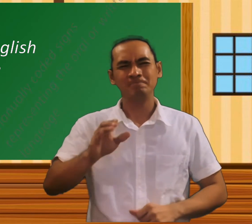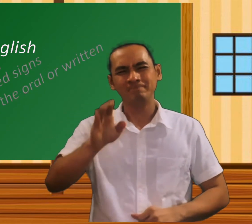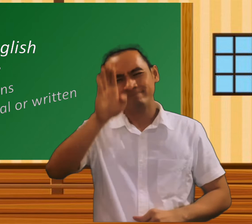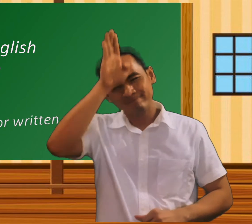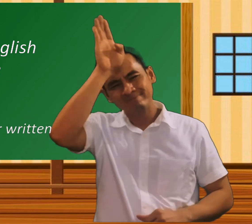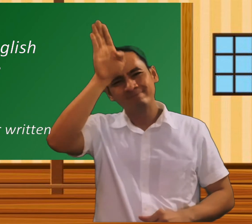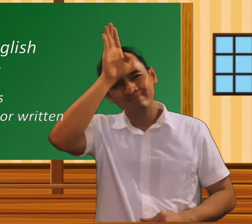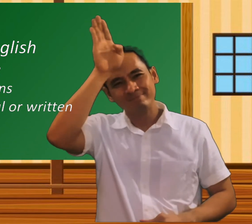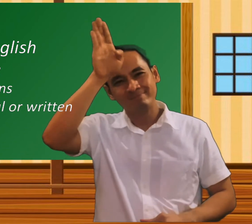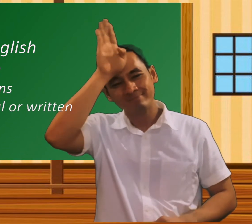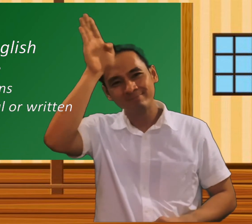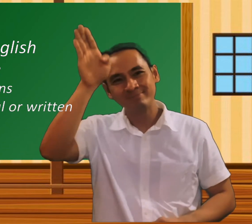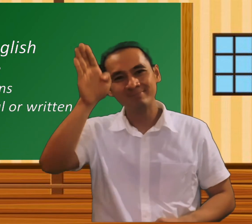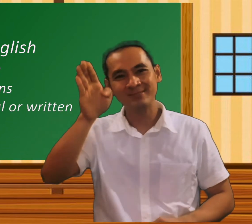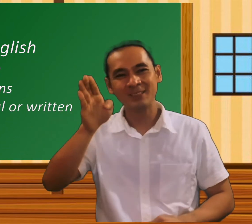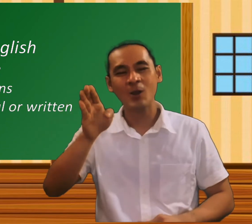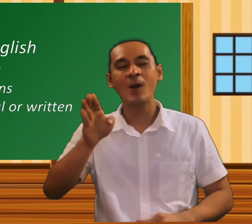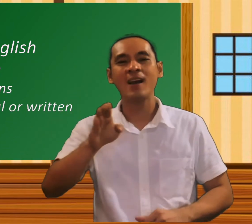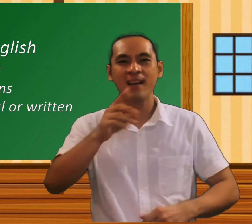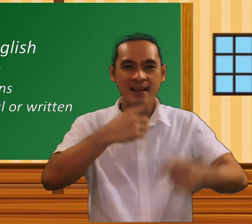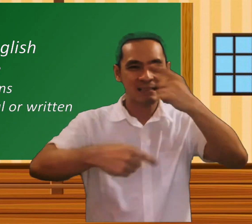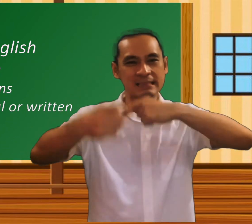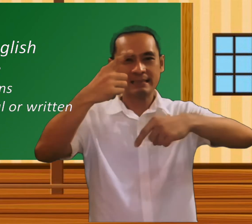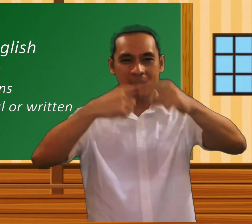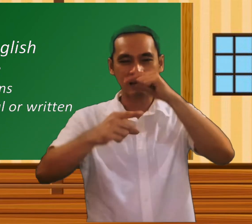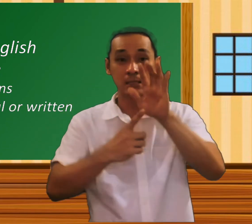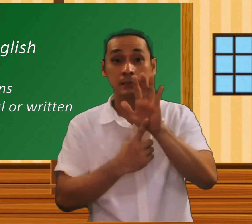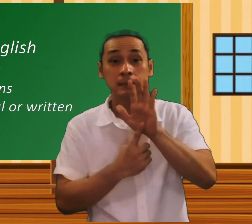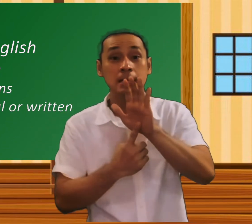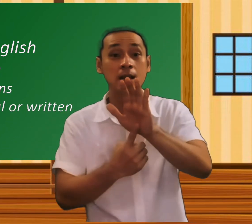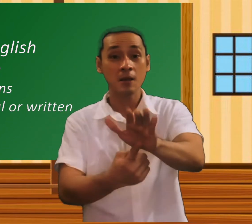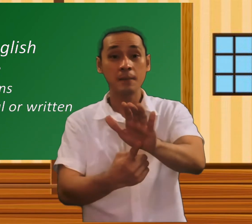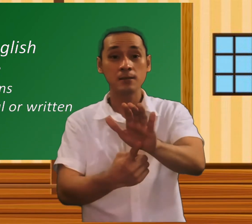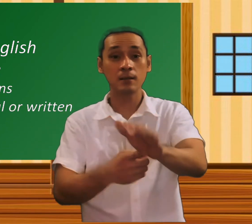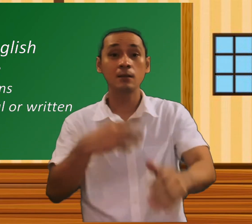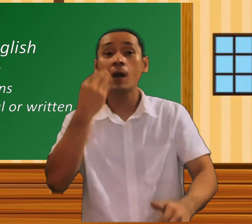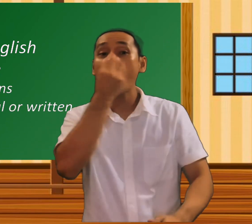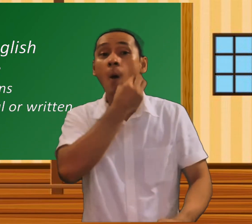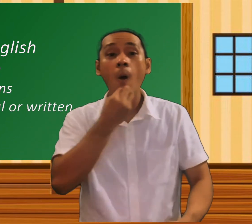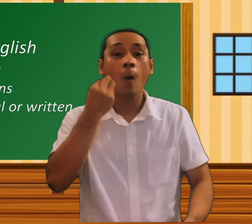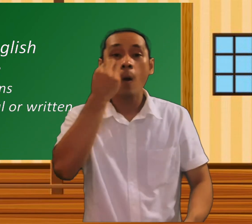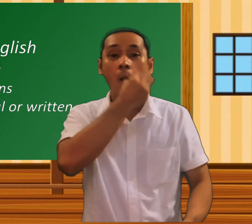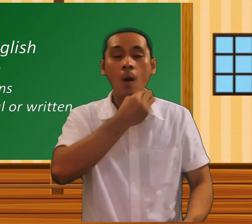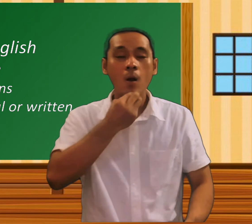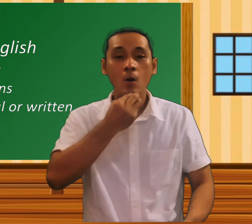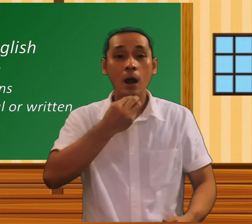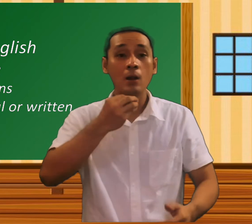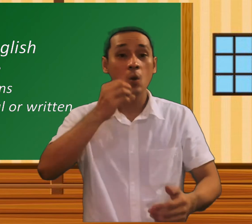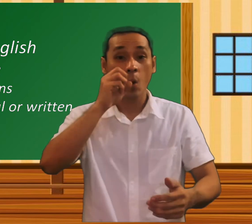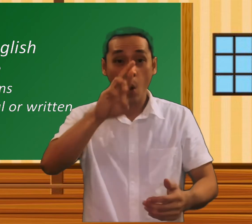or manually coded signs representing the oral or written language